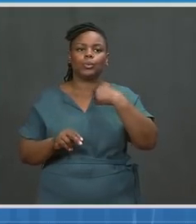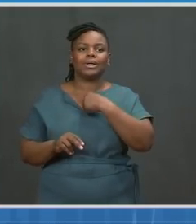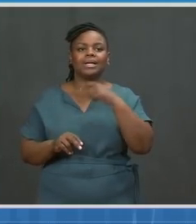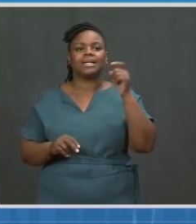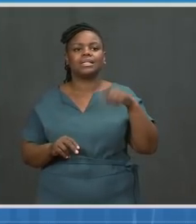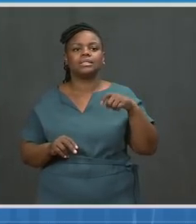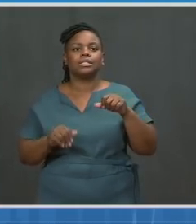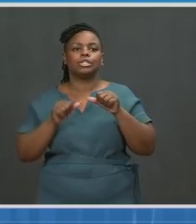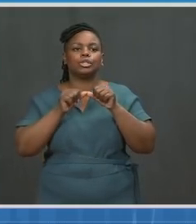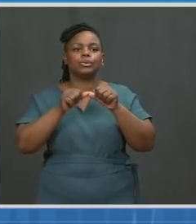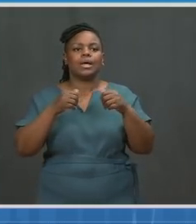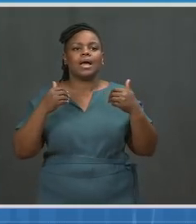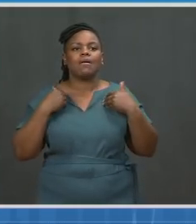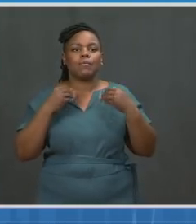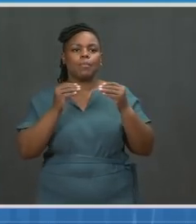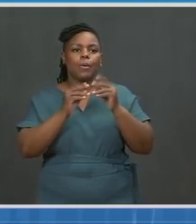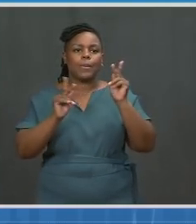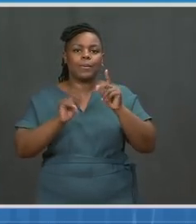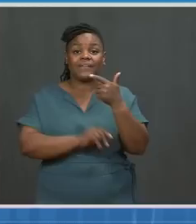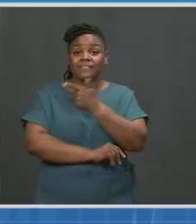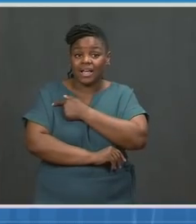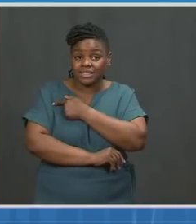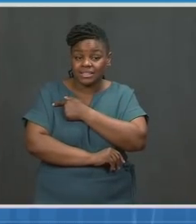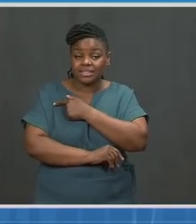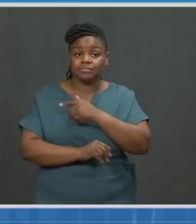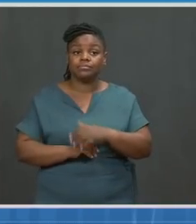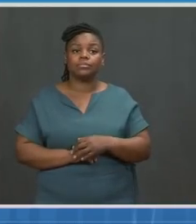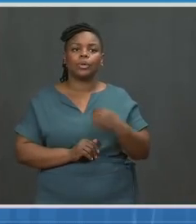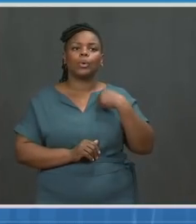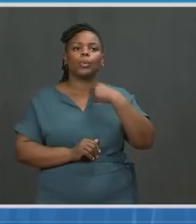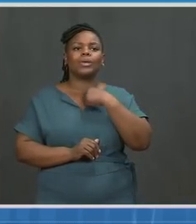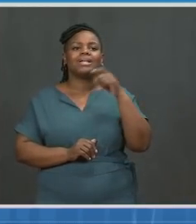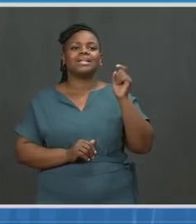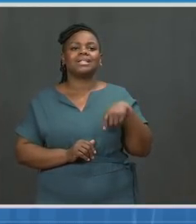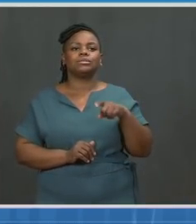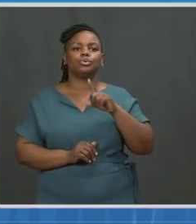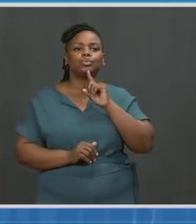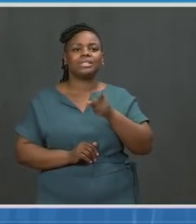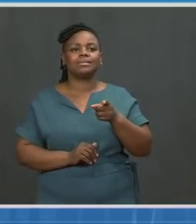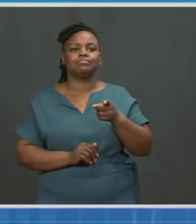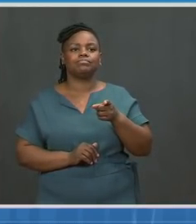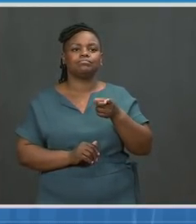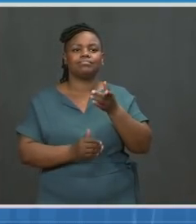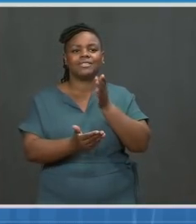As Kristen noted, we need to, sort of, combat the hesitancy that is out there, meet people where we -- where they are,